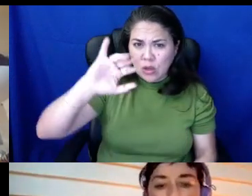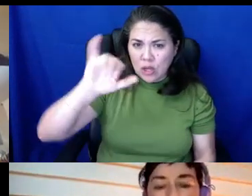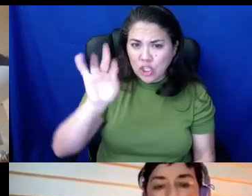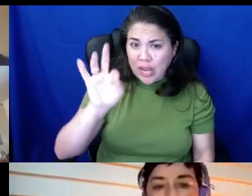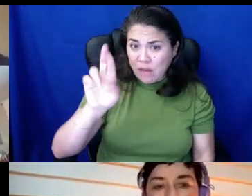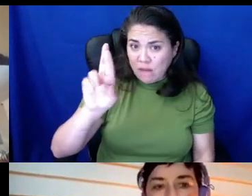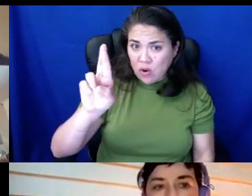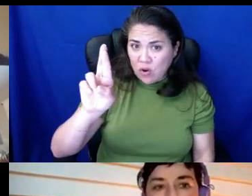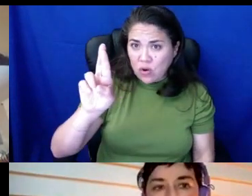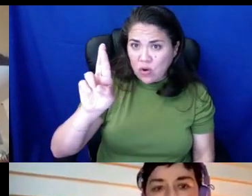Sheila Black: know.